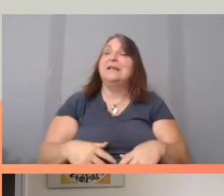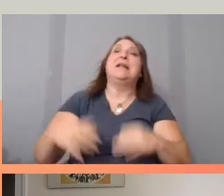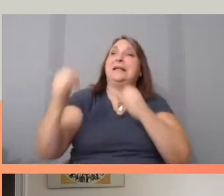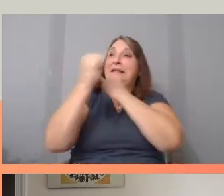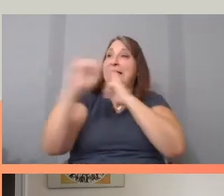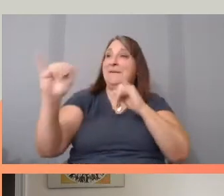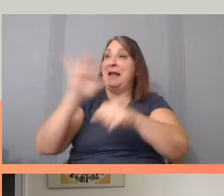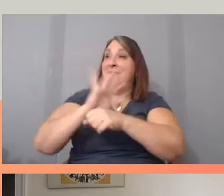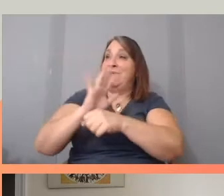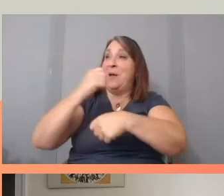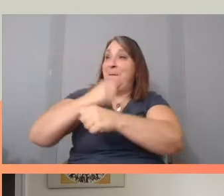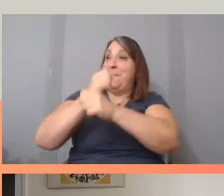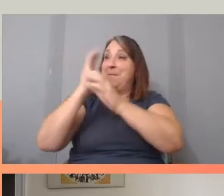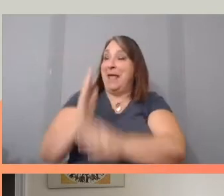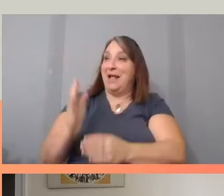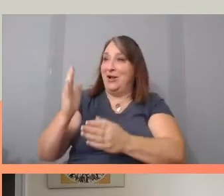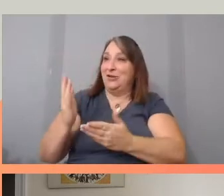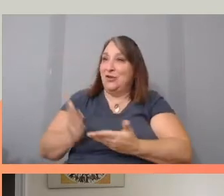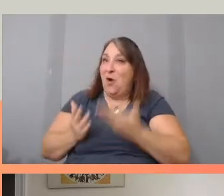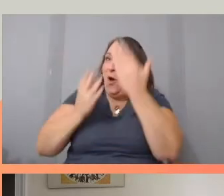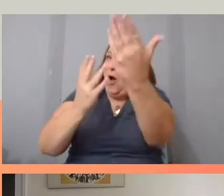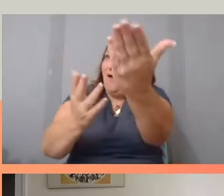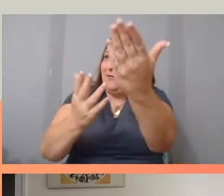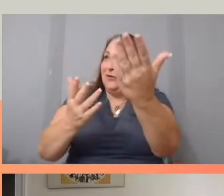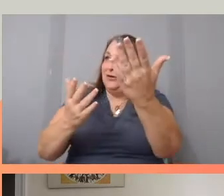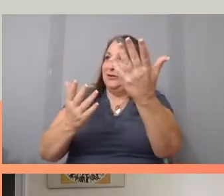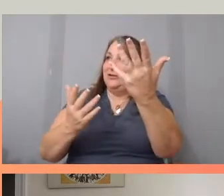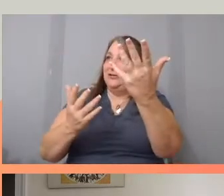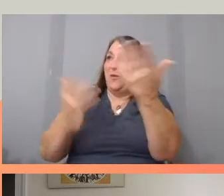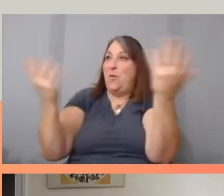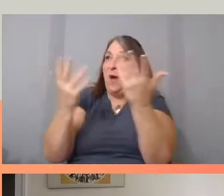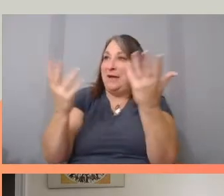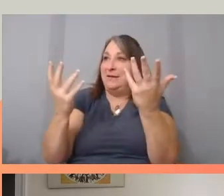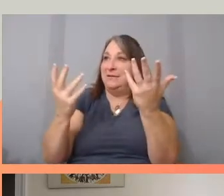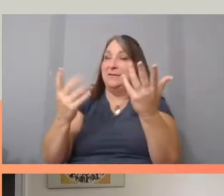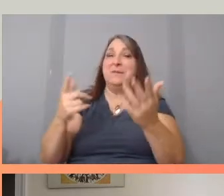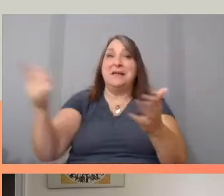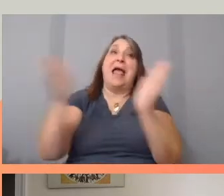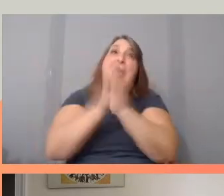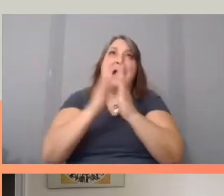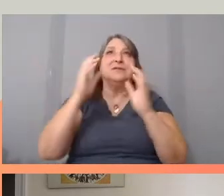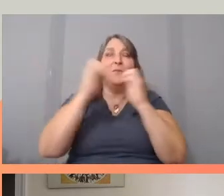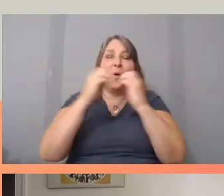to the party, other than the request for more money, for independent filmmakers?